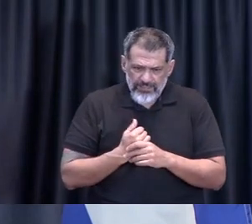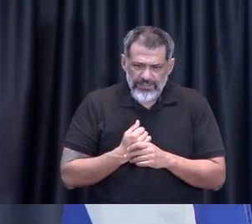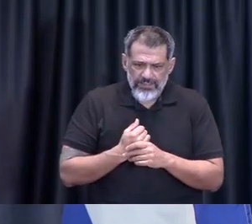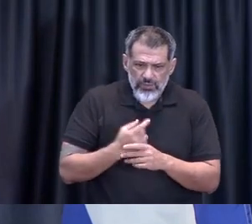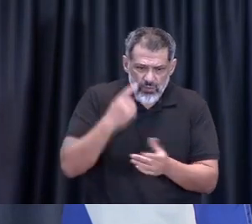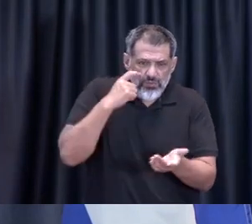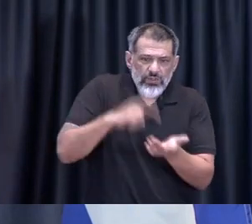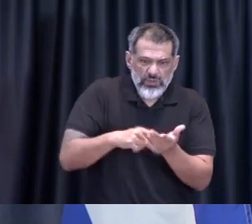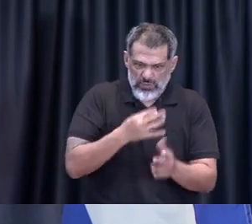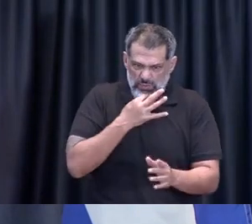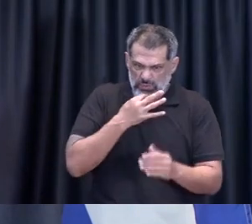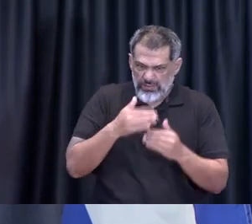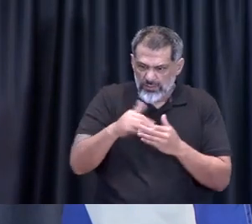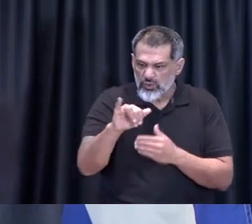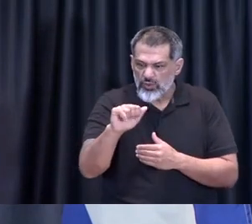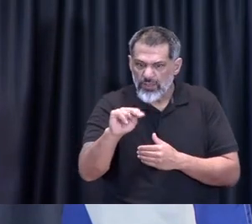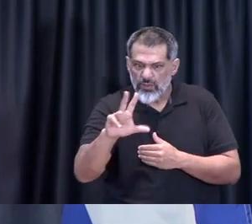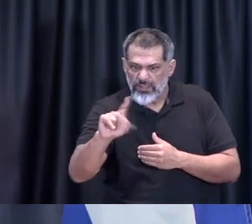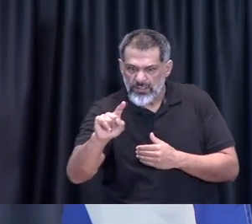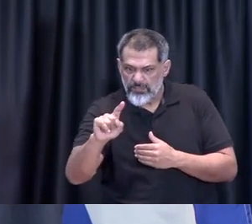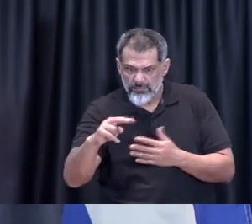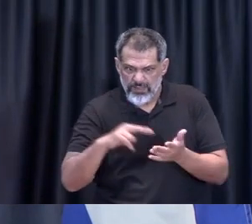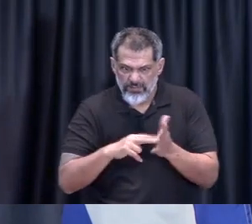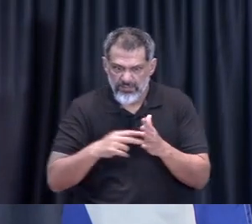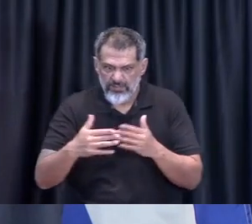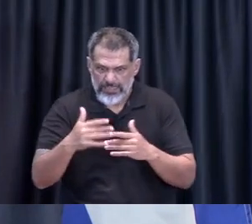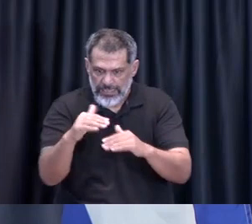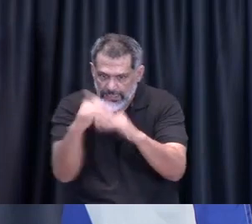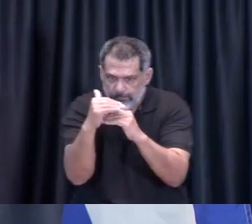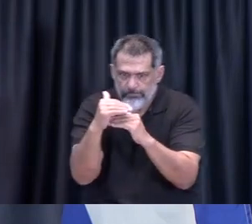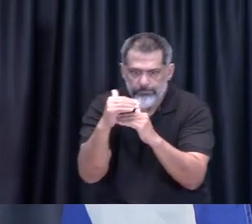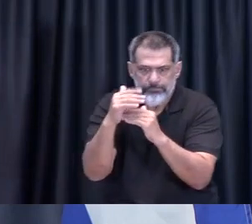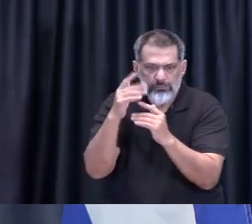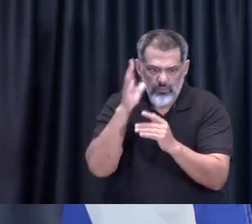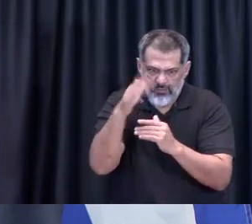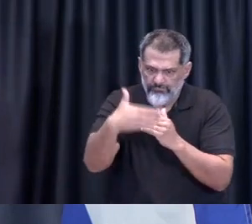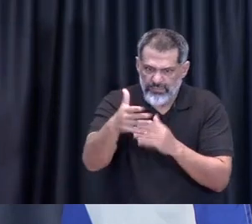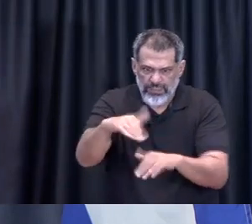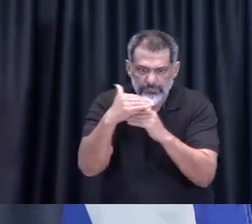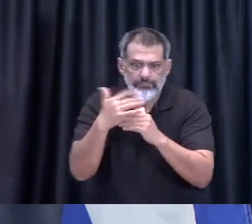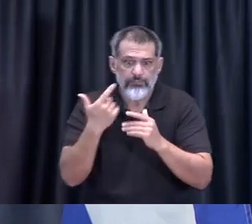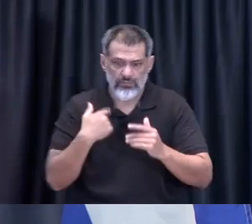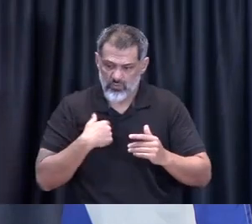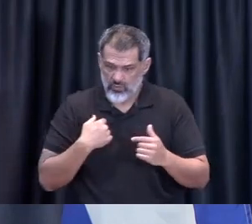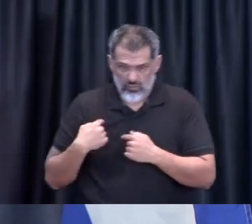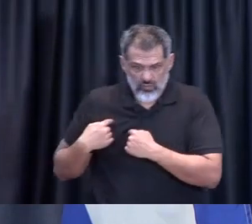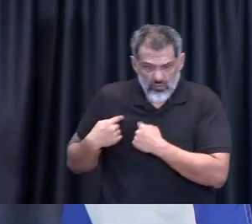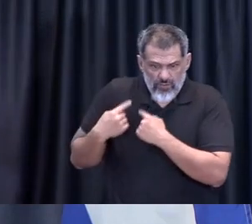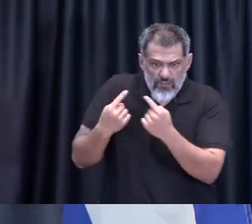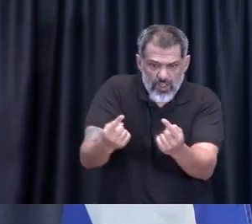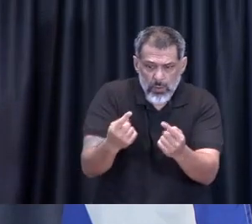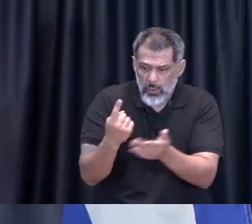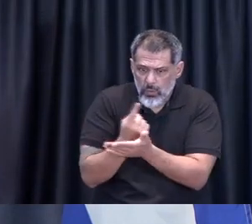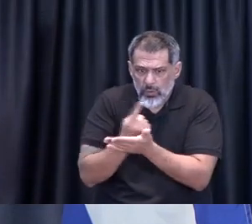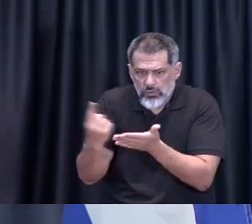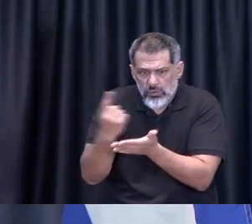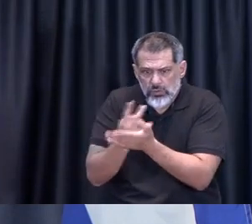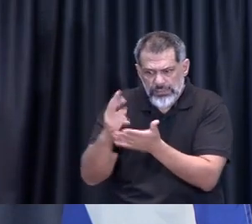loosening of some restrictions, what we have seen has worked in the past few weeks continues to be important.